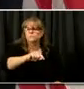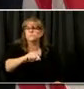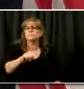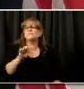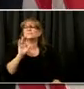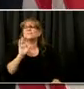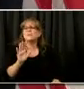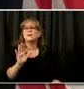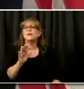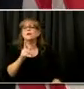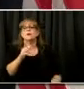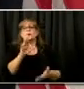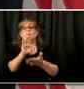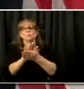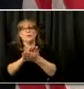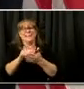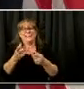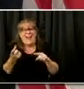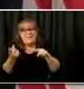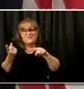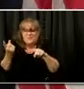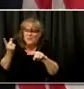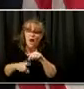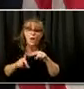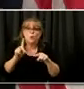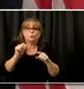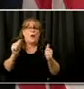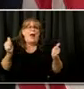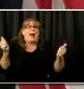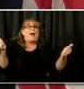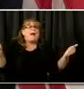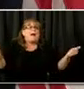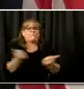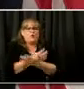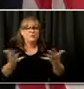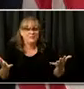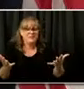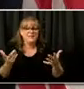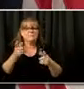school districts have more housing stability among their parents these three steps also